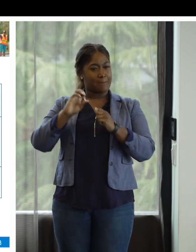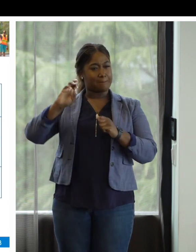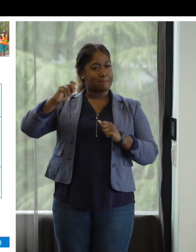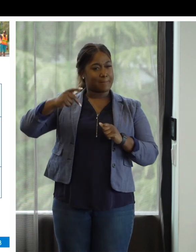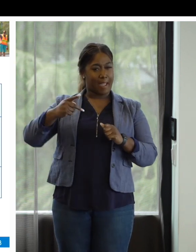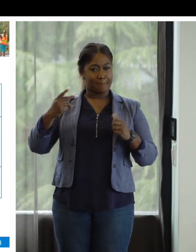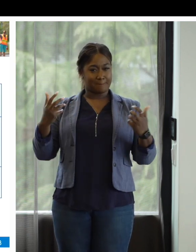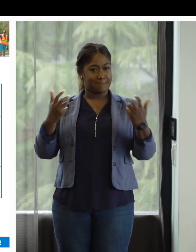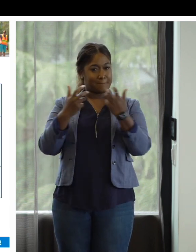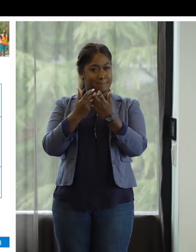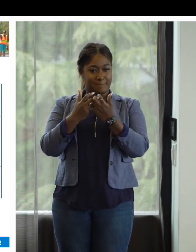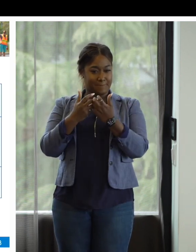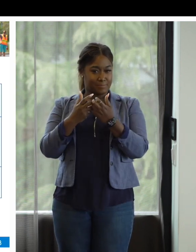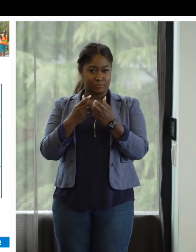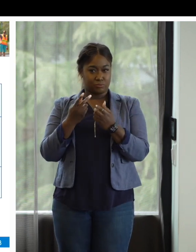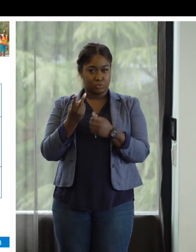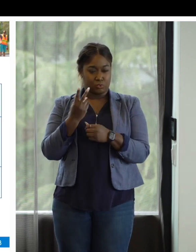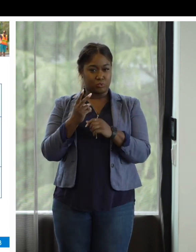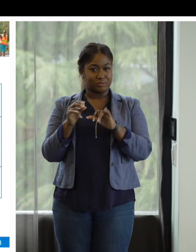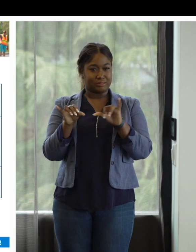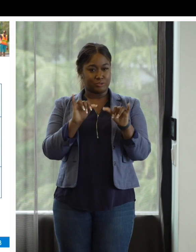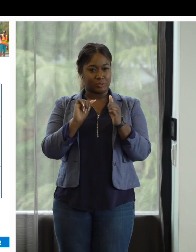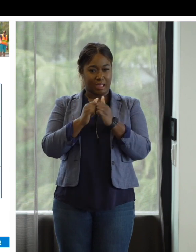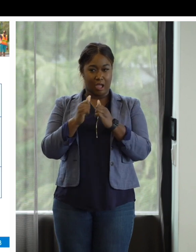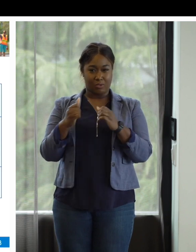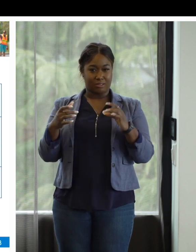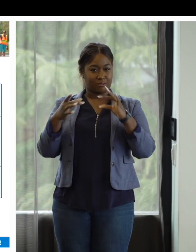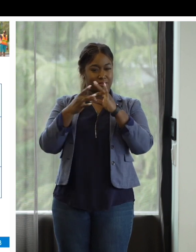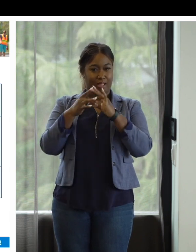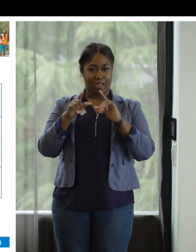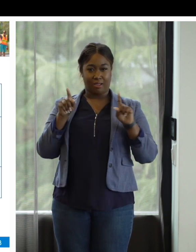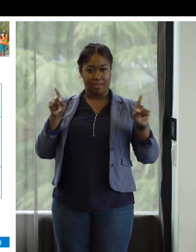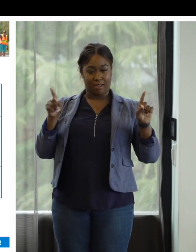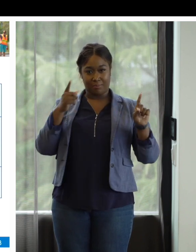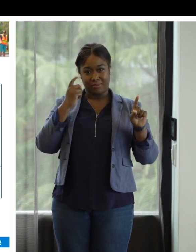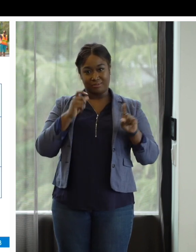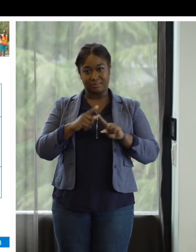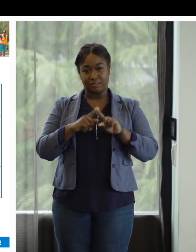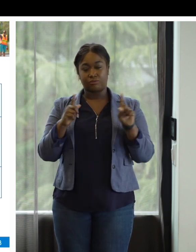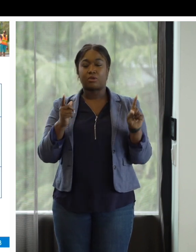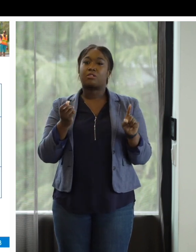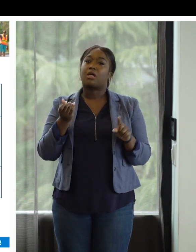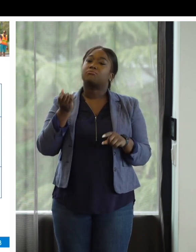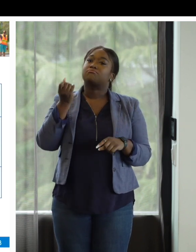standards together if you want to use one for one aspect of